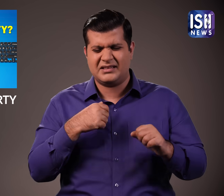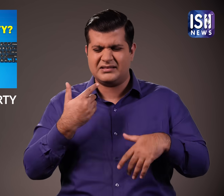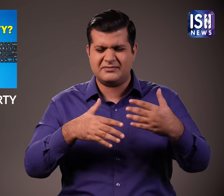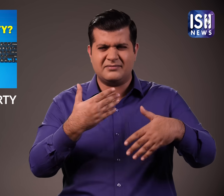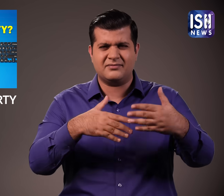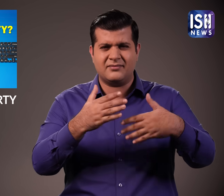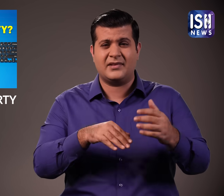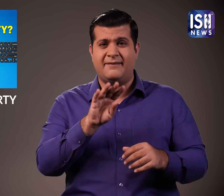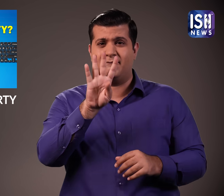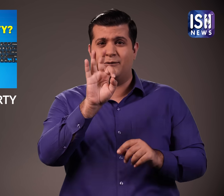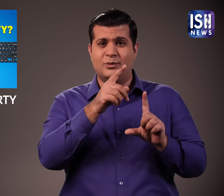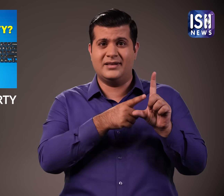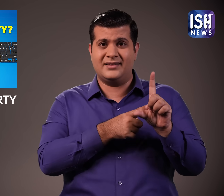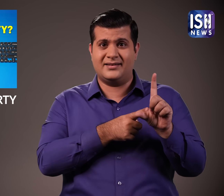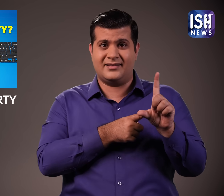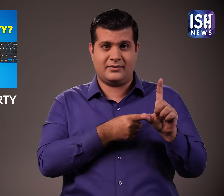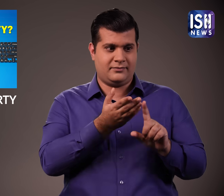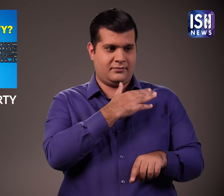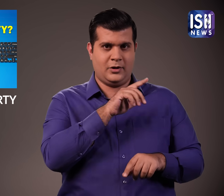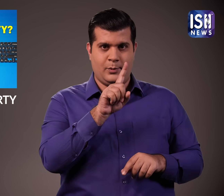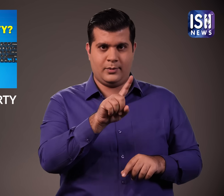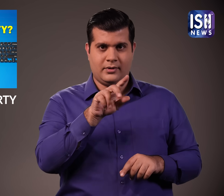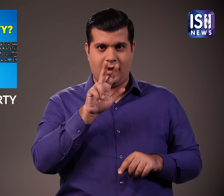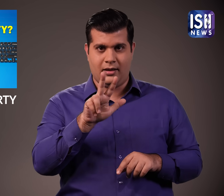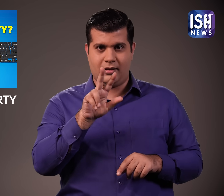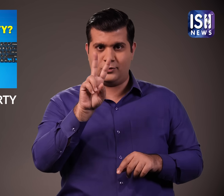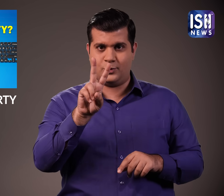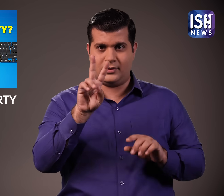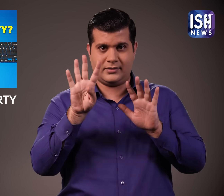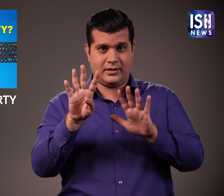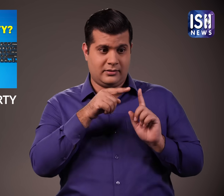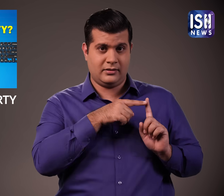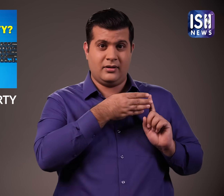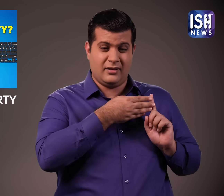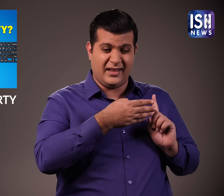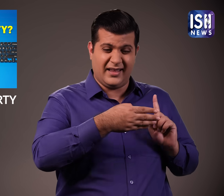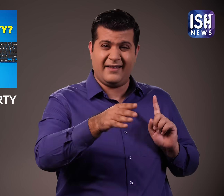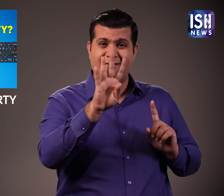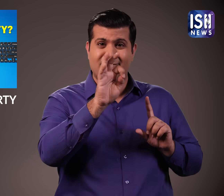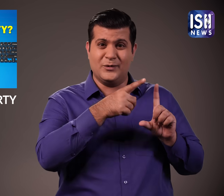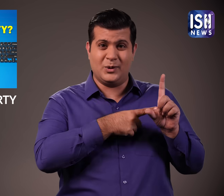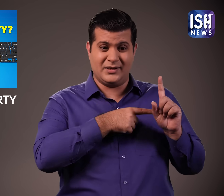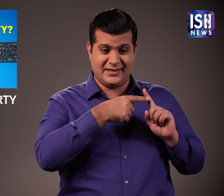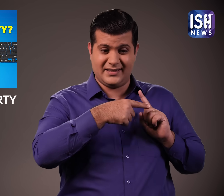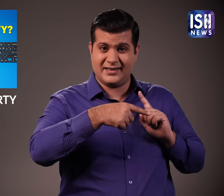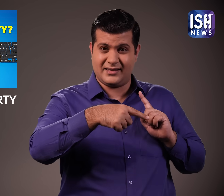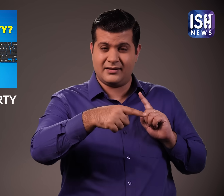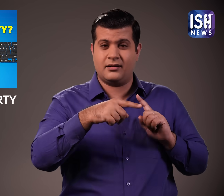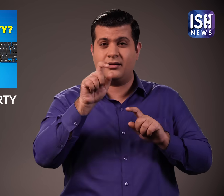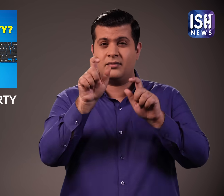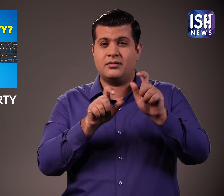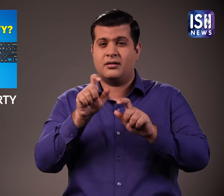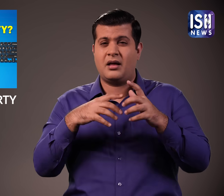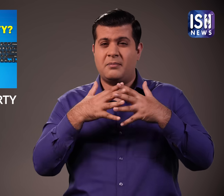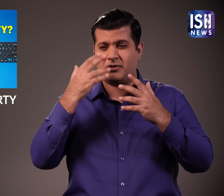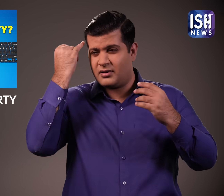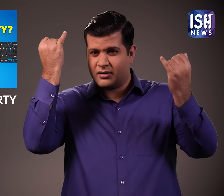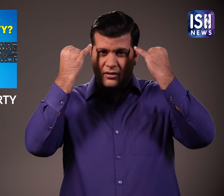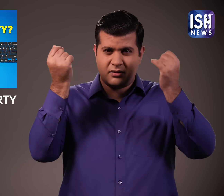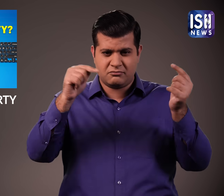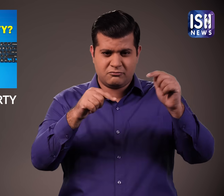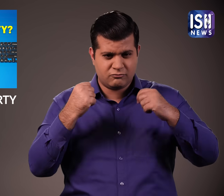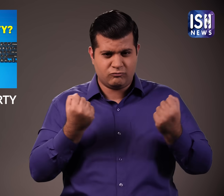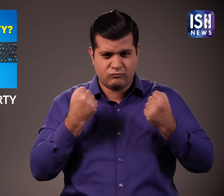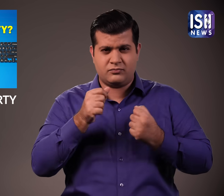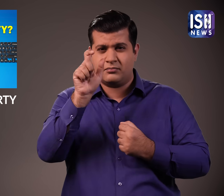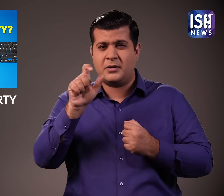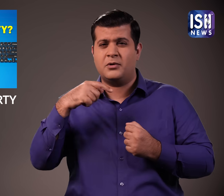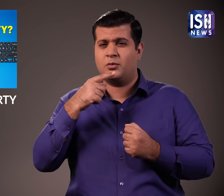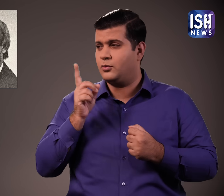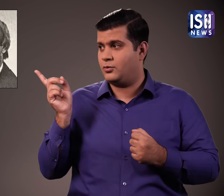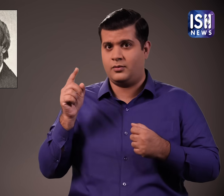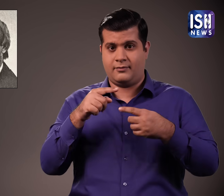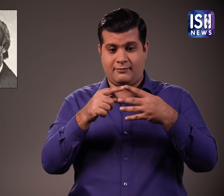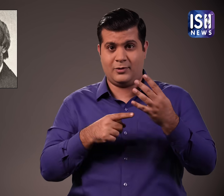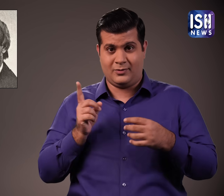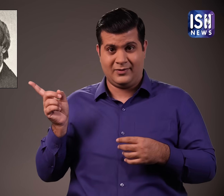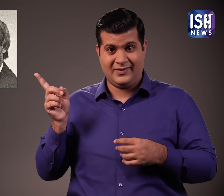Over the next 4 decades, many other advanced & successful typewriters created by these famous American inventors.